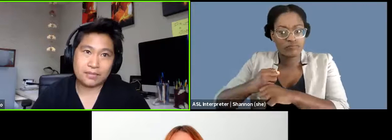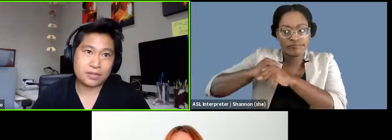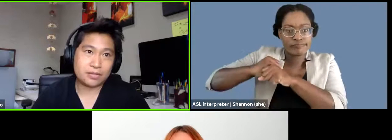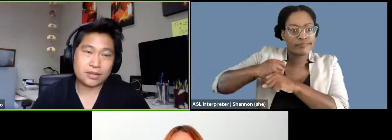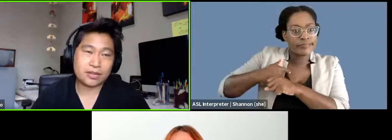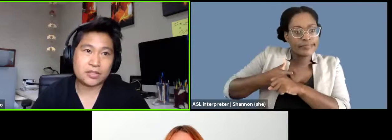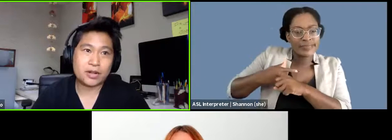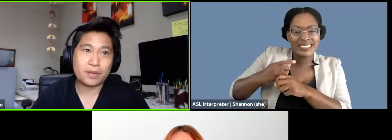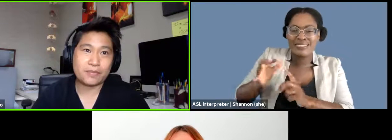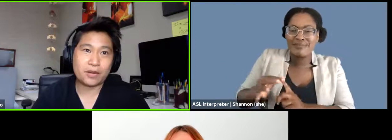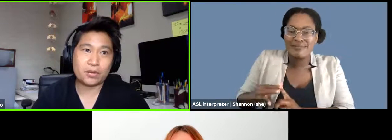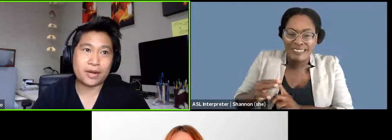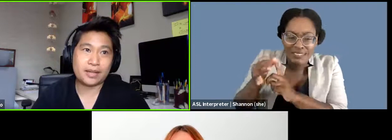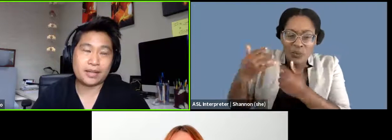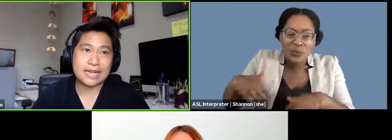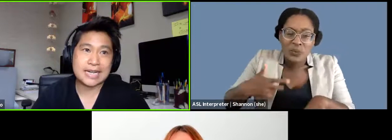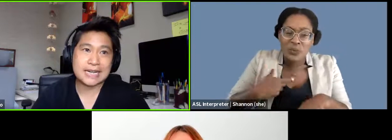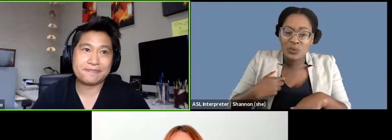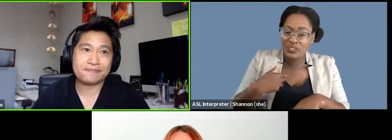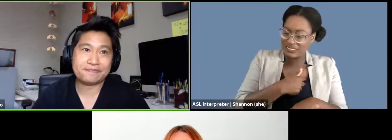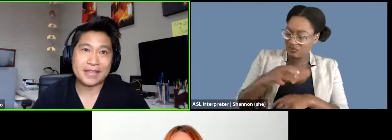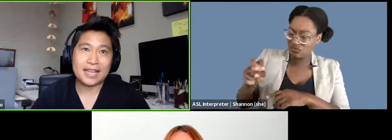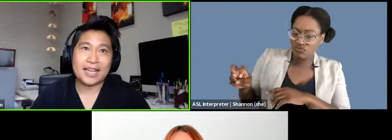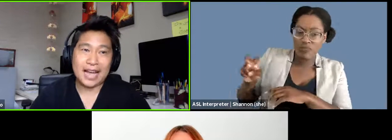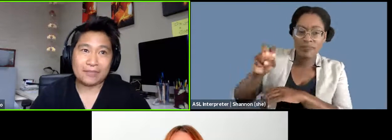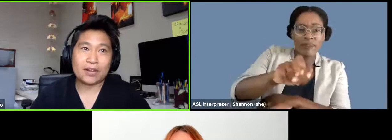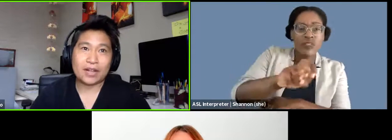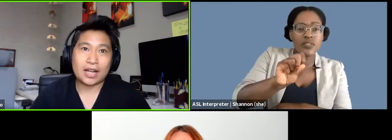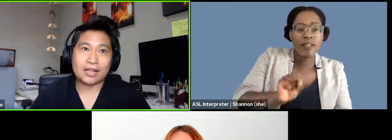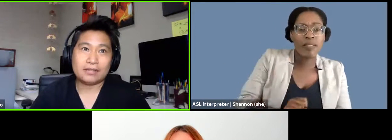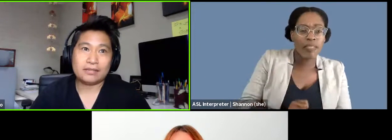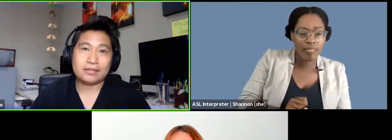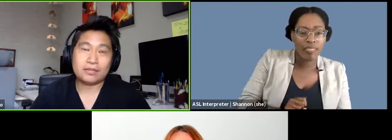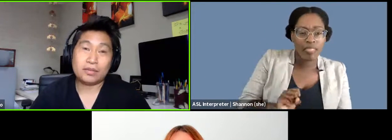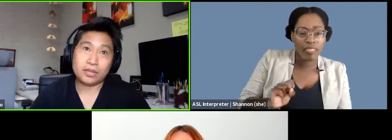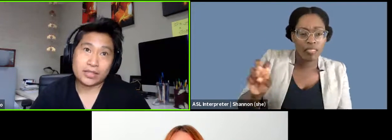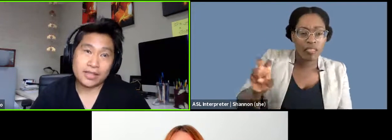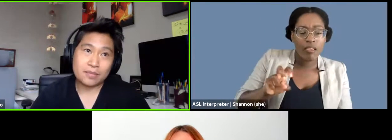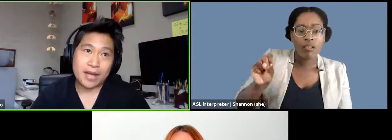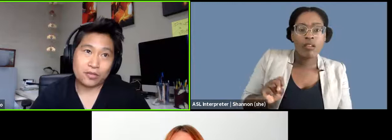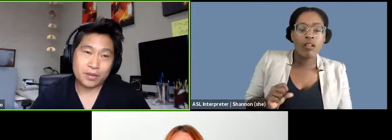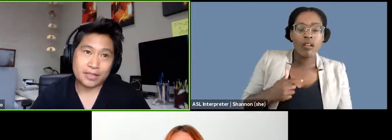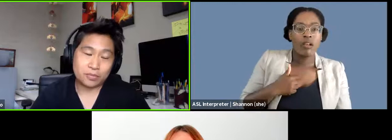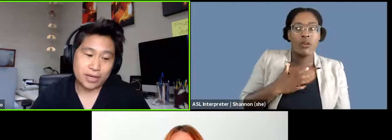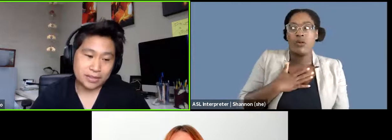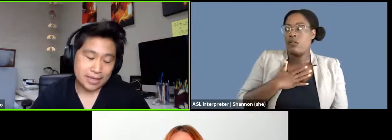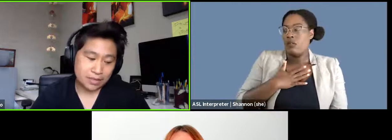Even during this trip, I have already got looks in the bathroom because of presentation,